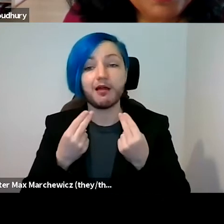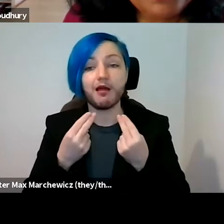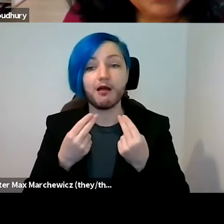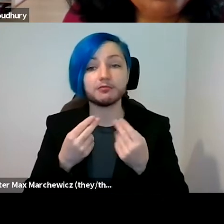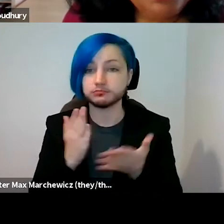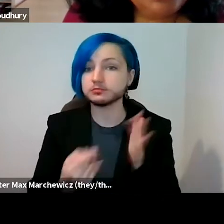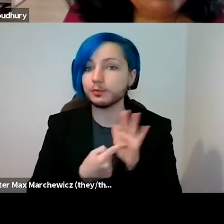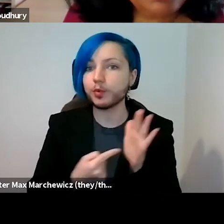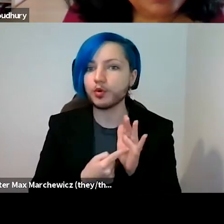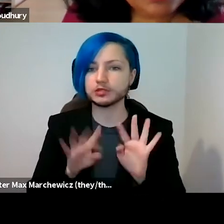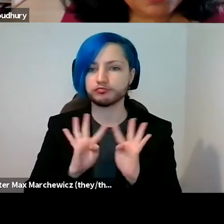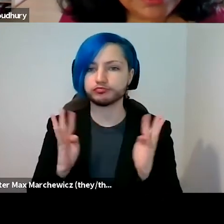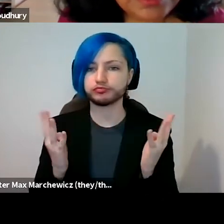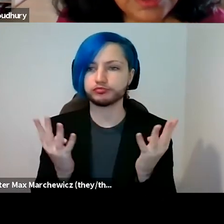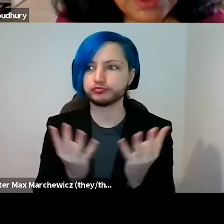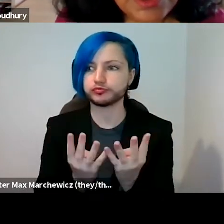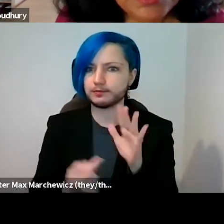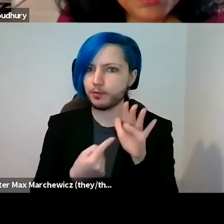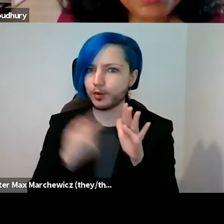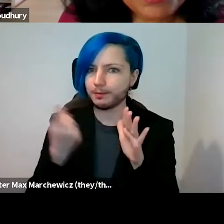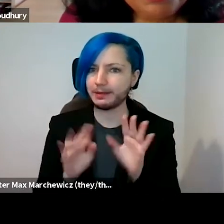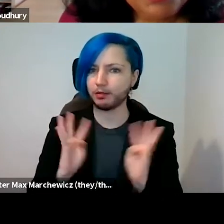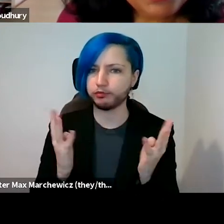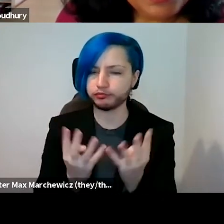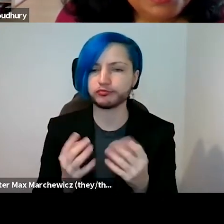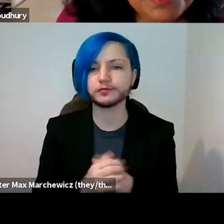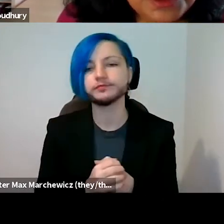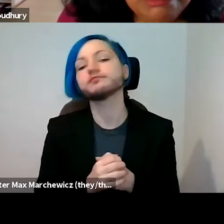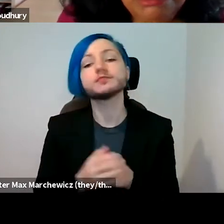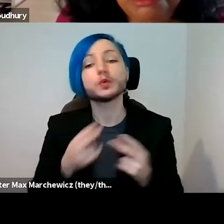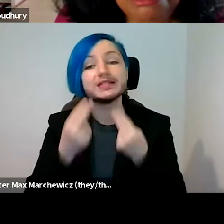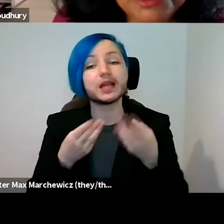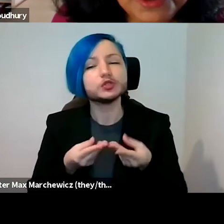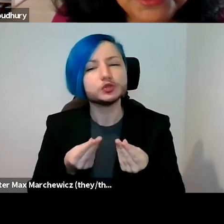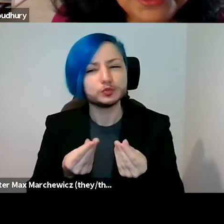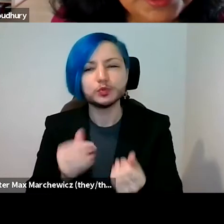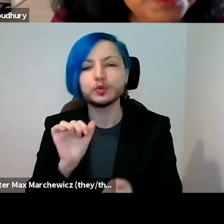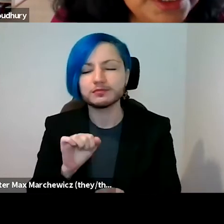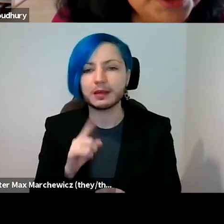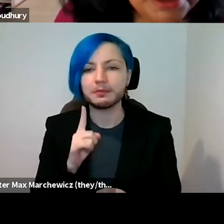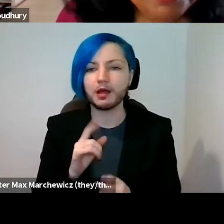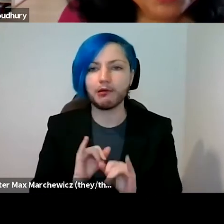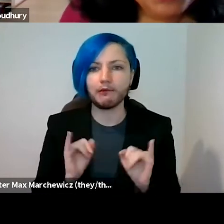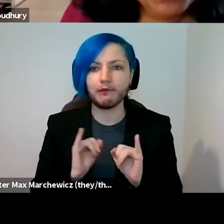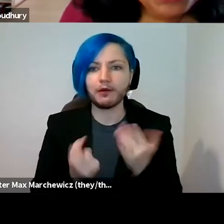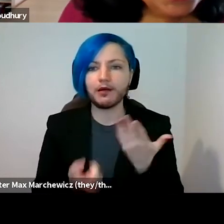amongst people of great consequence. The dinner goes smoothly, but oh no, there are other things waiting to happen.